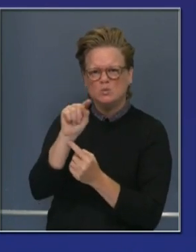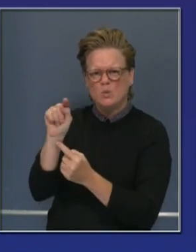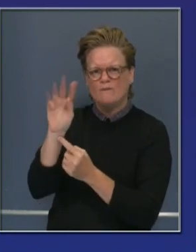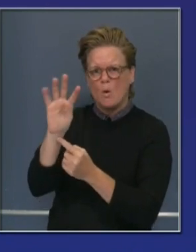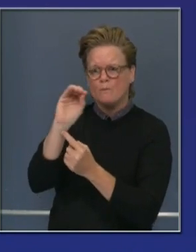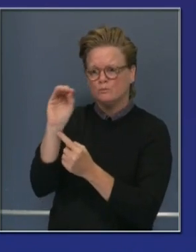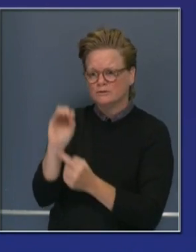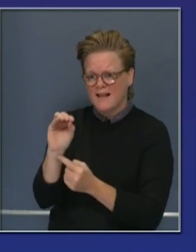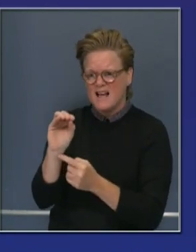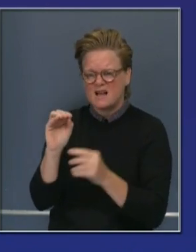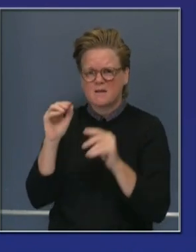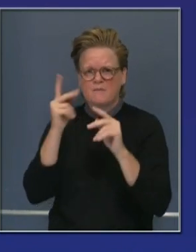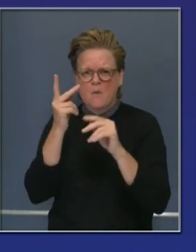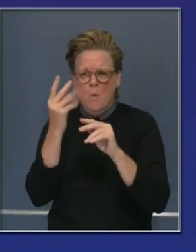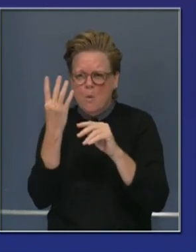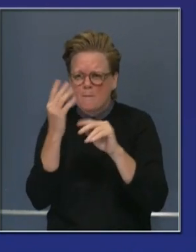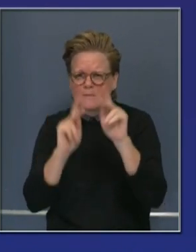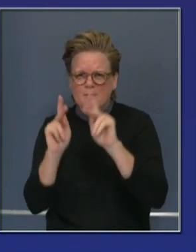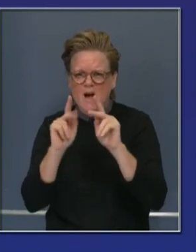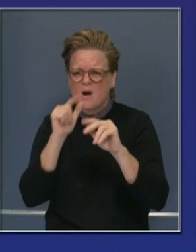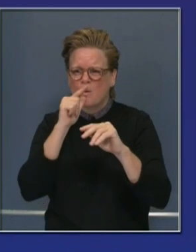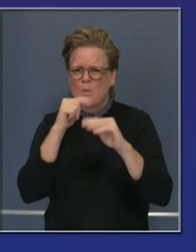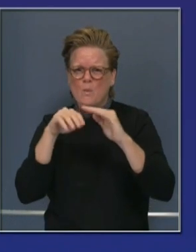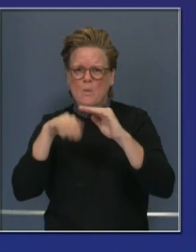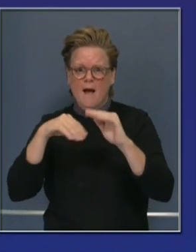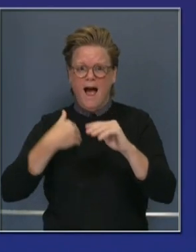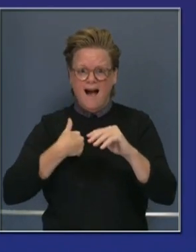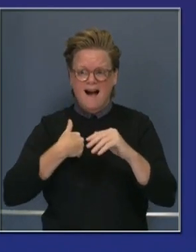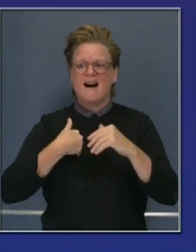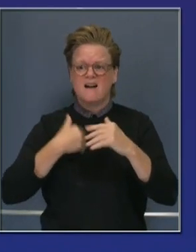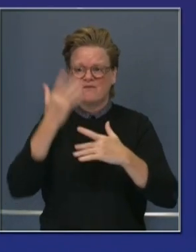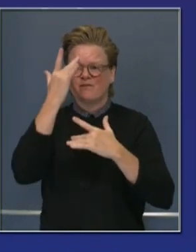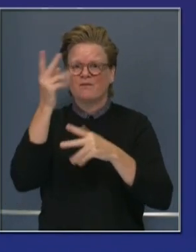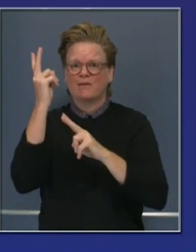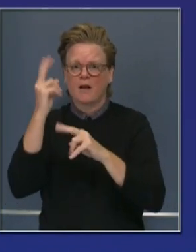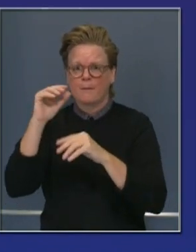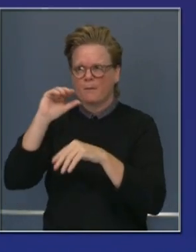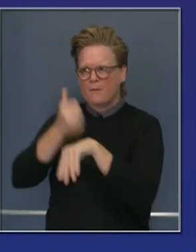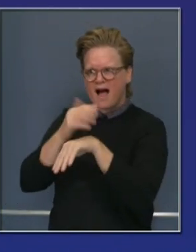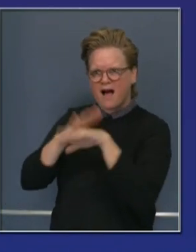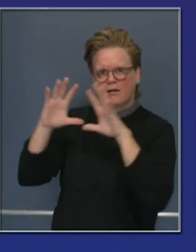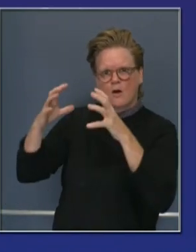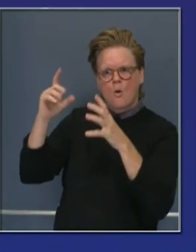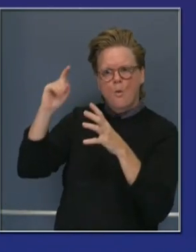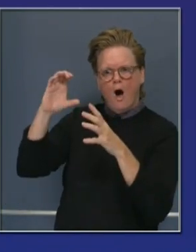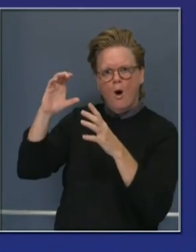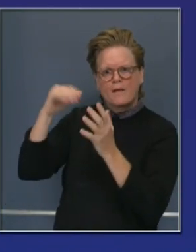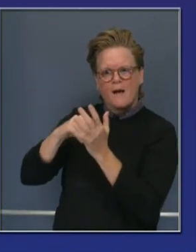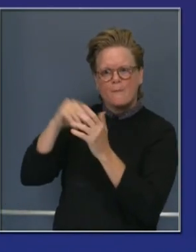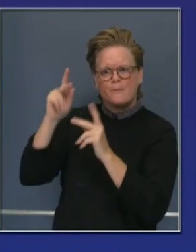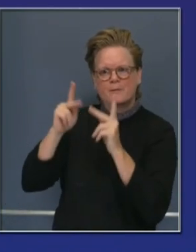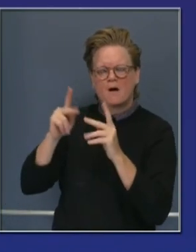JUST A MOMENT. THOSE ARE WITH NEW CASES, CASE